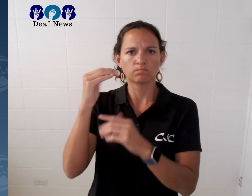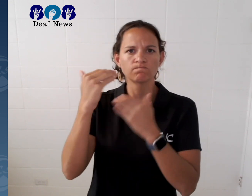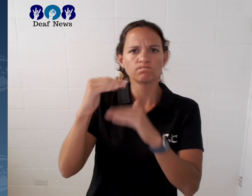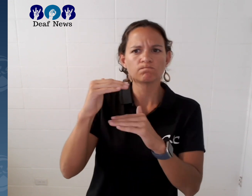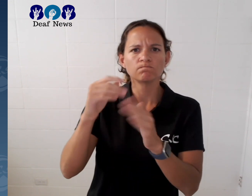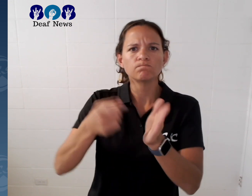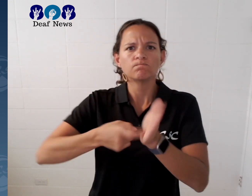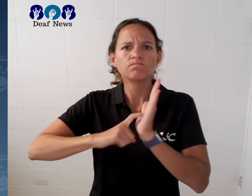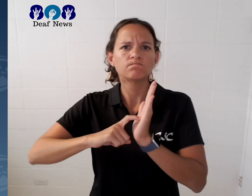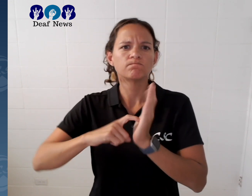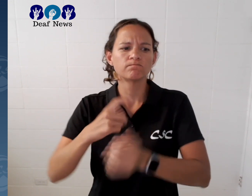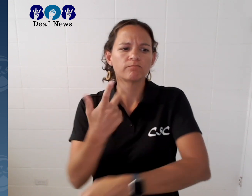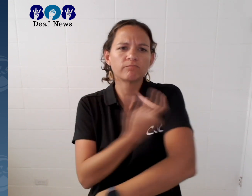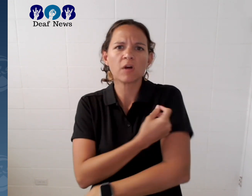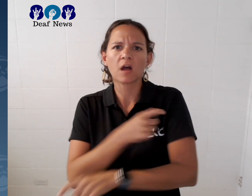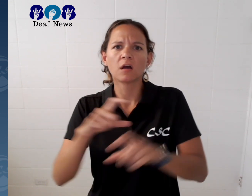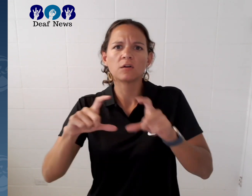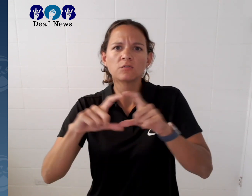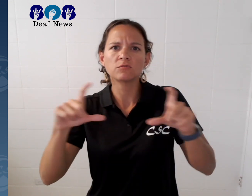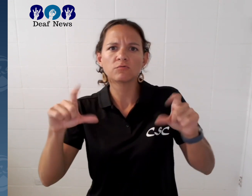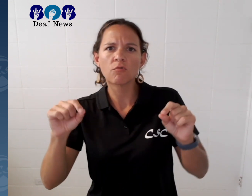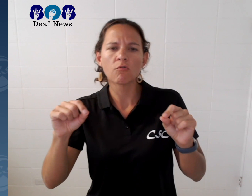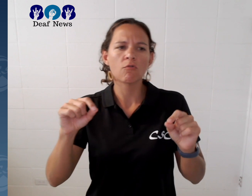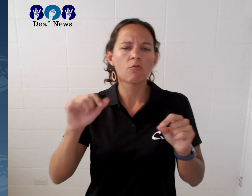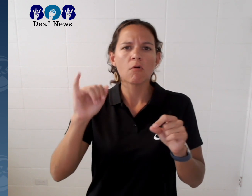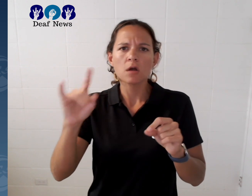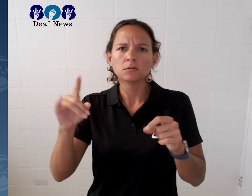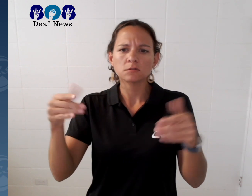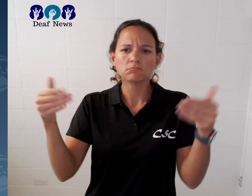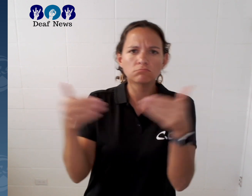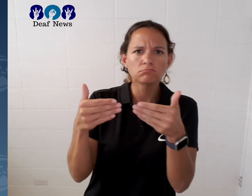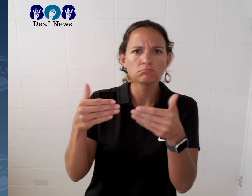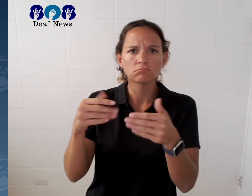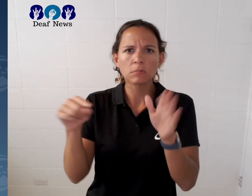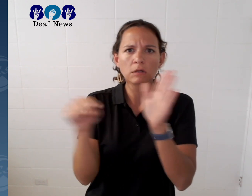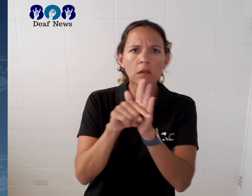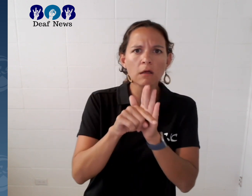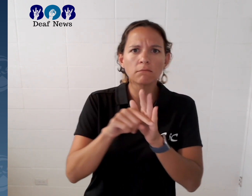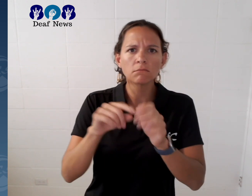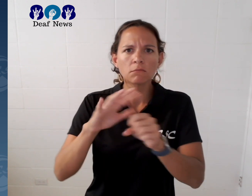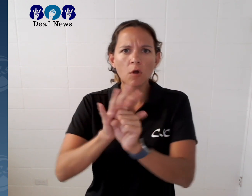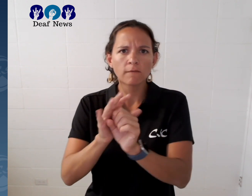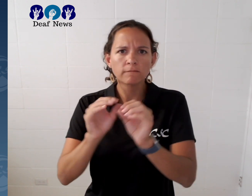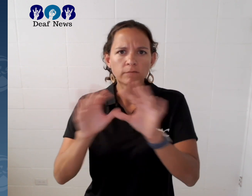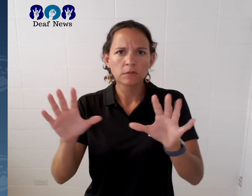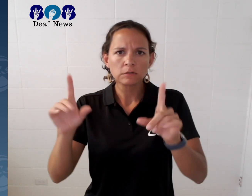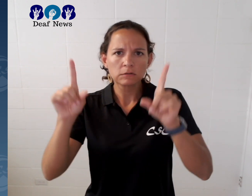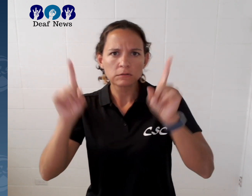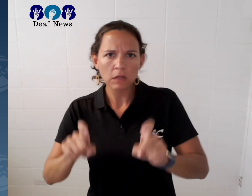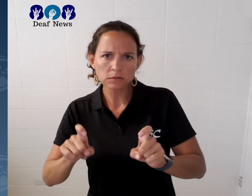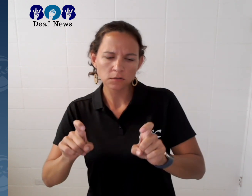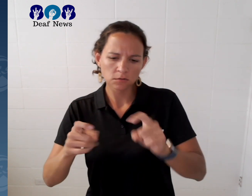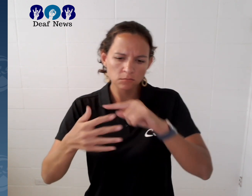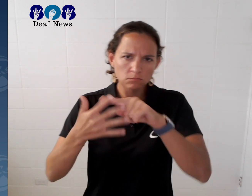restrictions include showing your vaccine card or showing a negative covid test along with your ID.